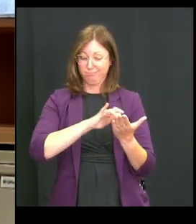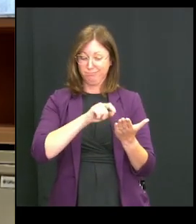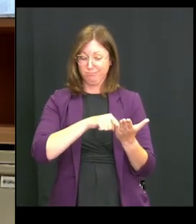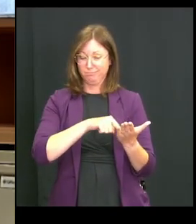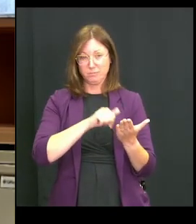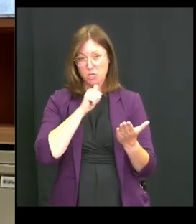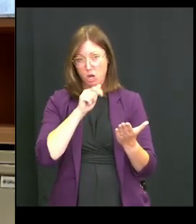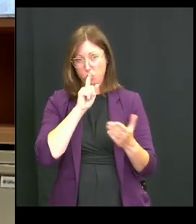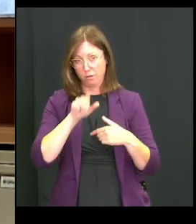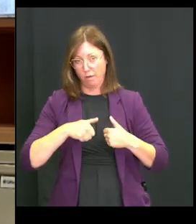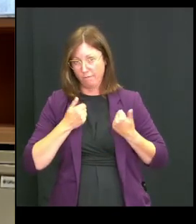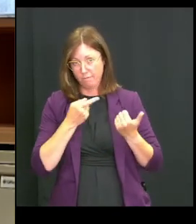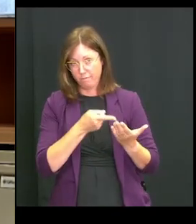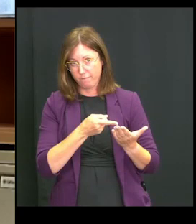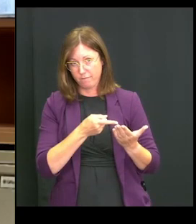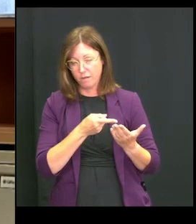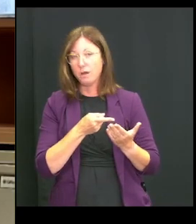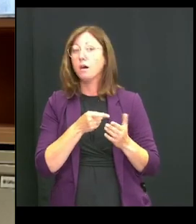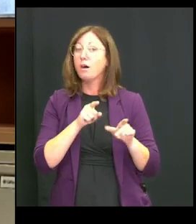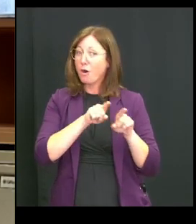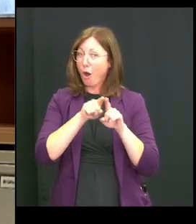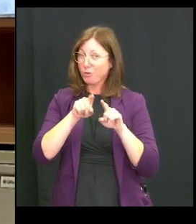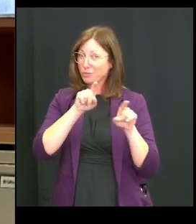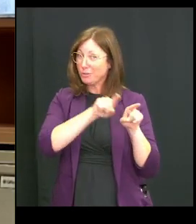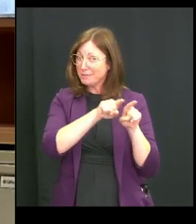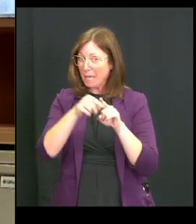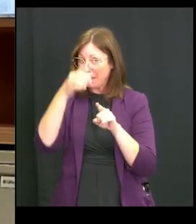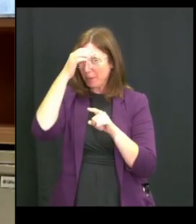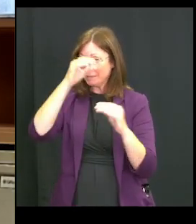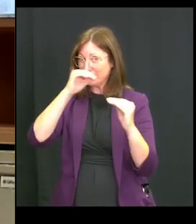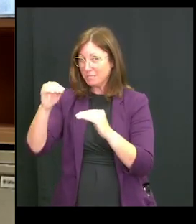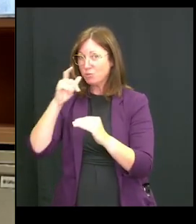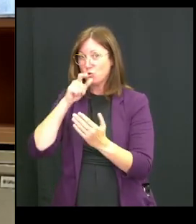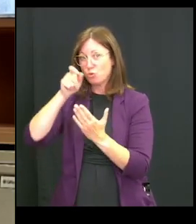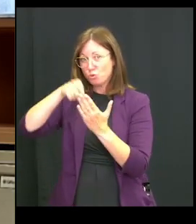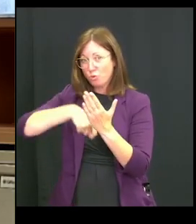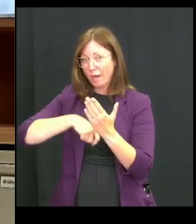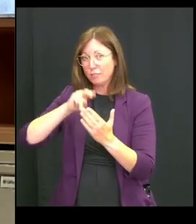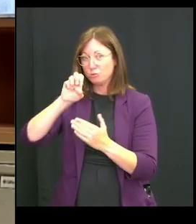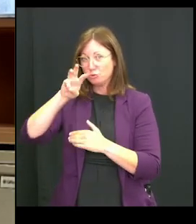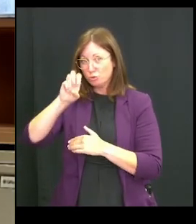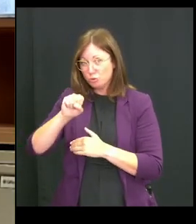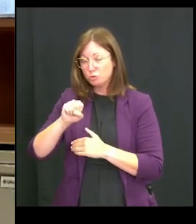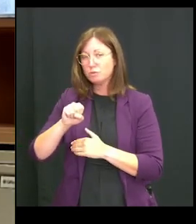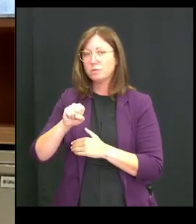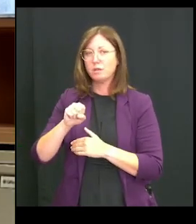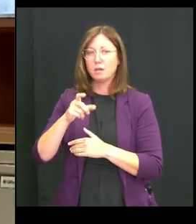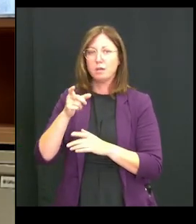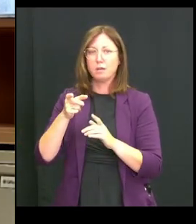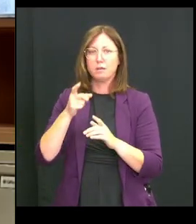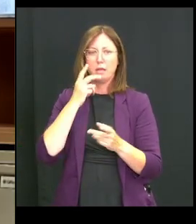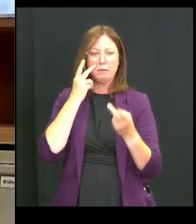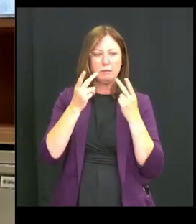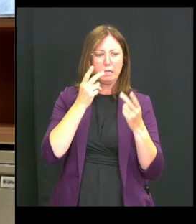Journalists can use this lesson too when they write stories based on a handful of tweets that they happen to come across.